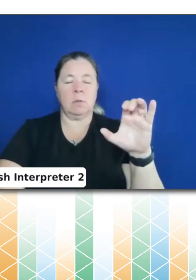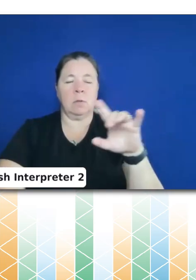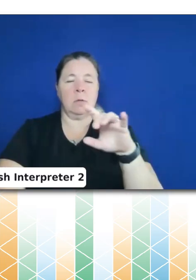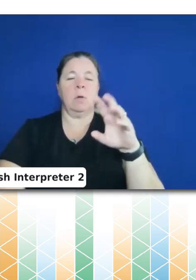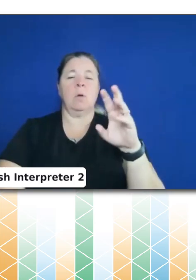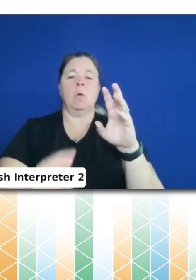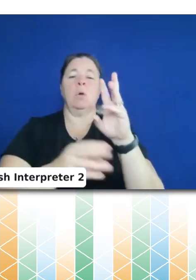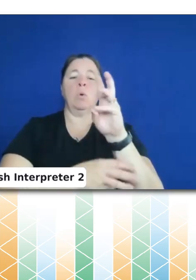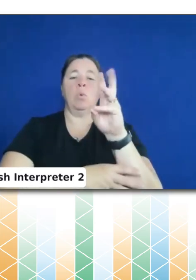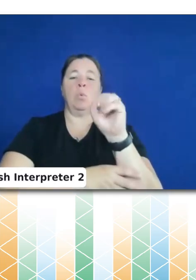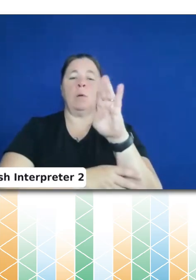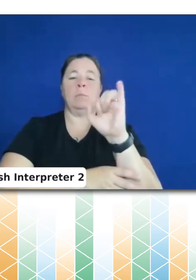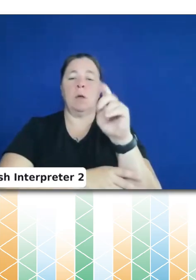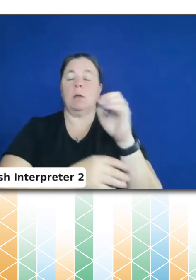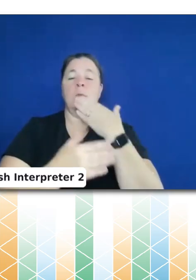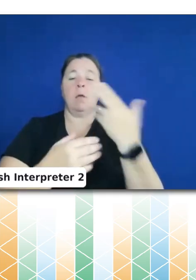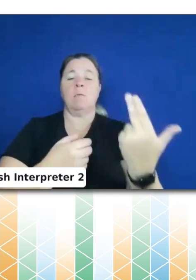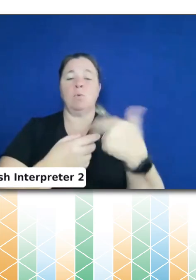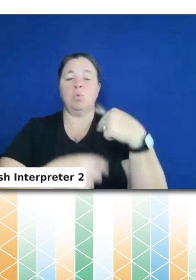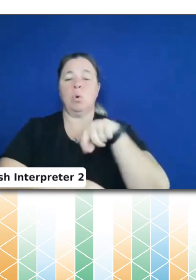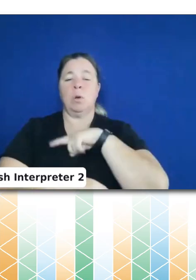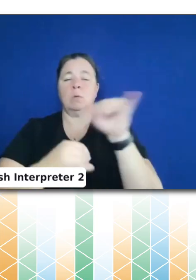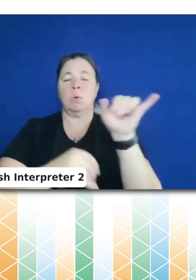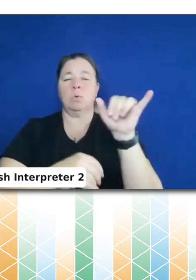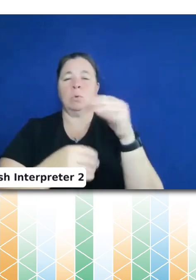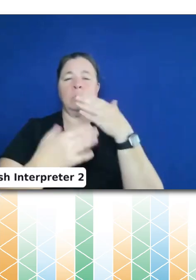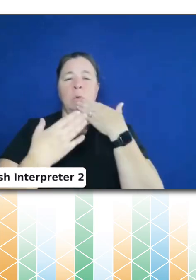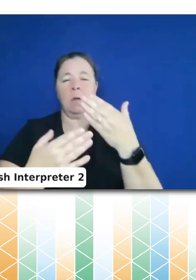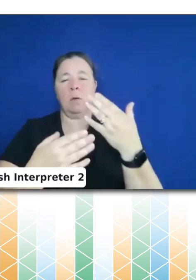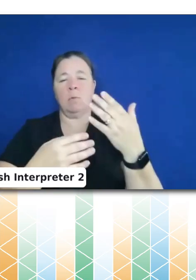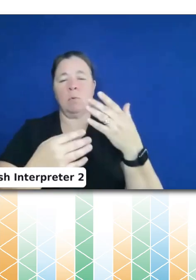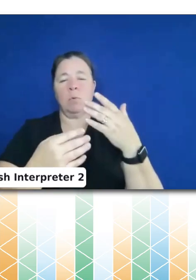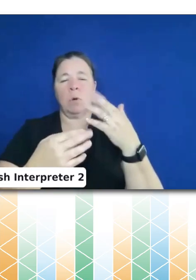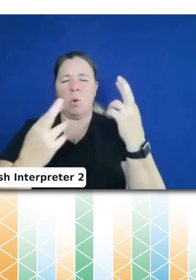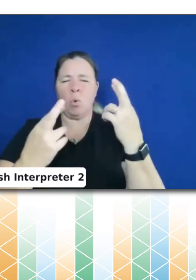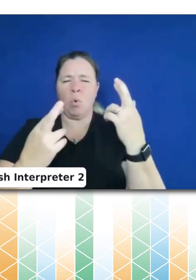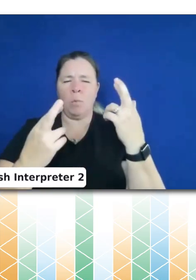Please feel free to reach out to us. I hope you'll learn… I hope you learned something interesting today.